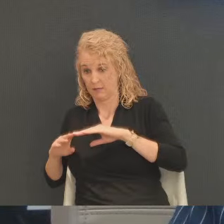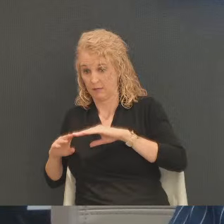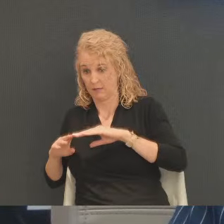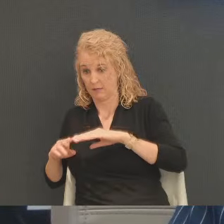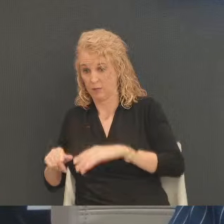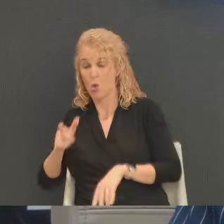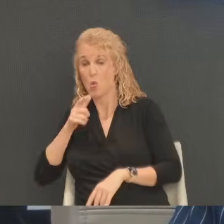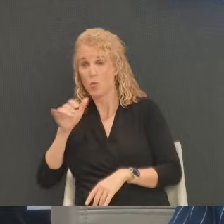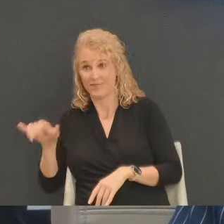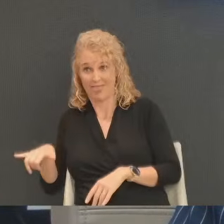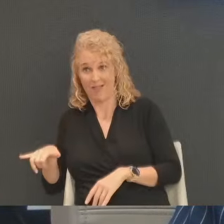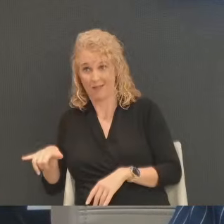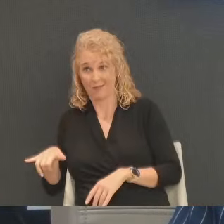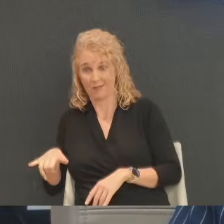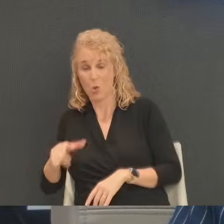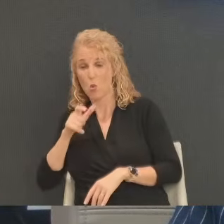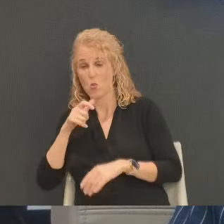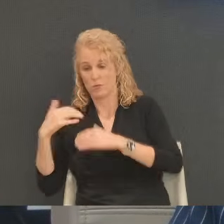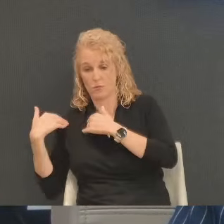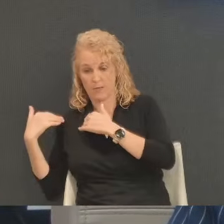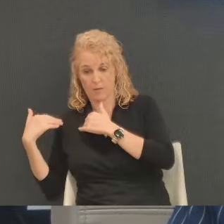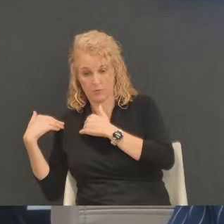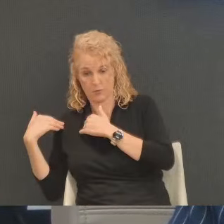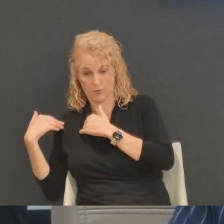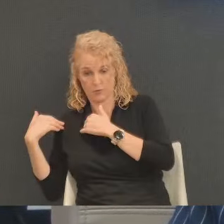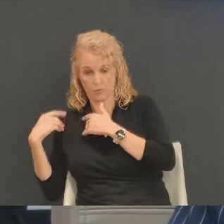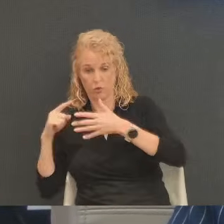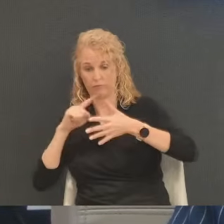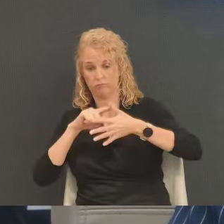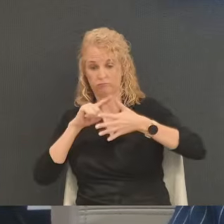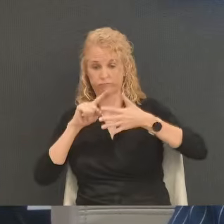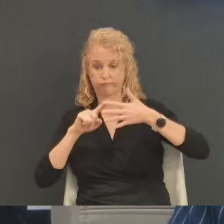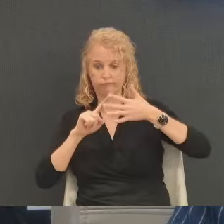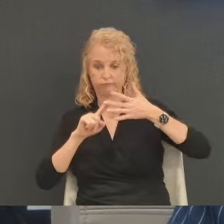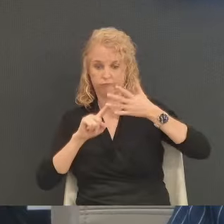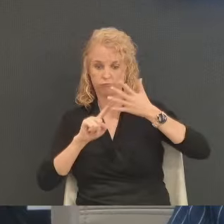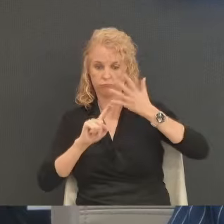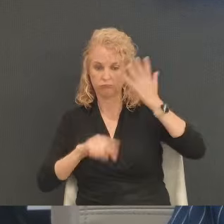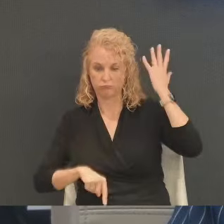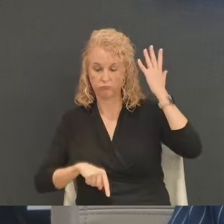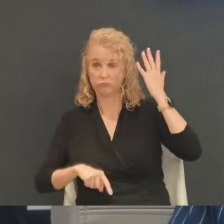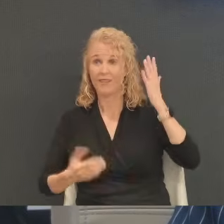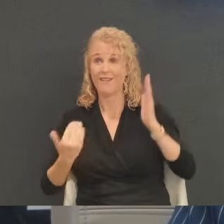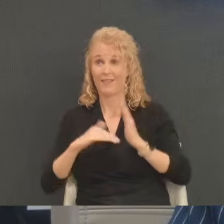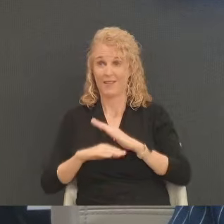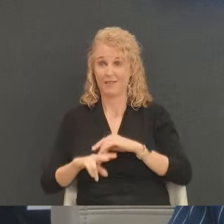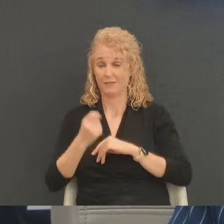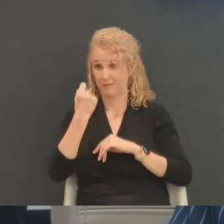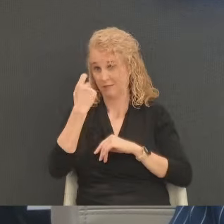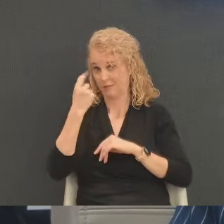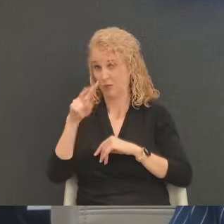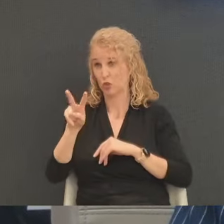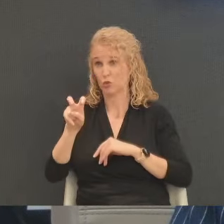and who's on the hook. so these are things that again this is a 200 year Hamilton County is over